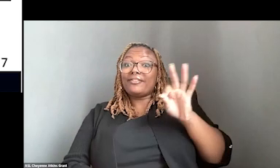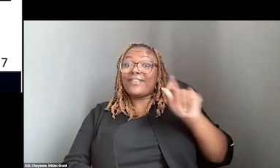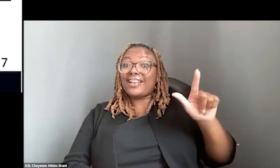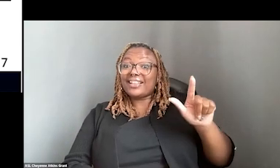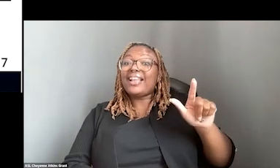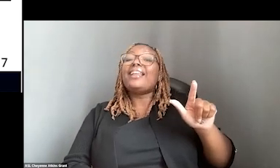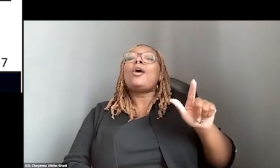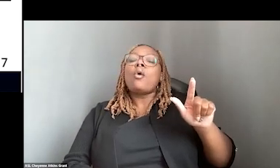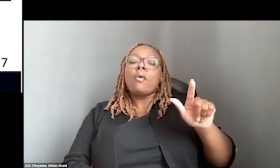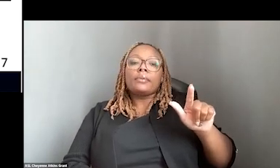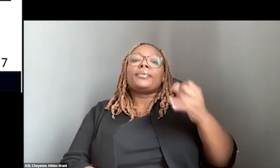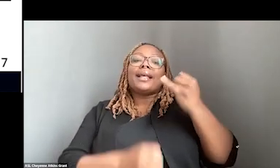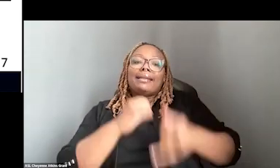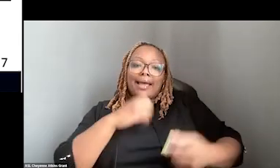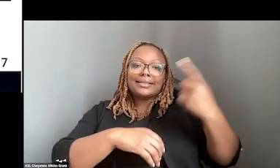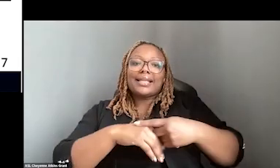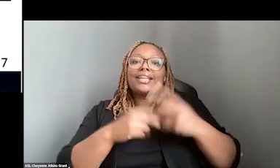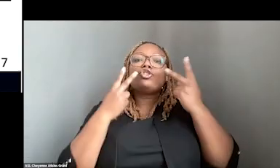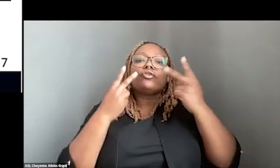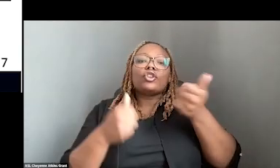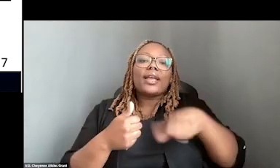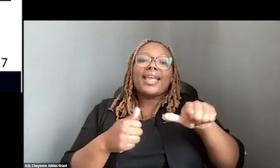the last day to view any in-progress,